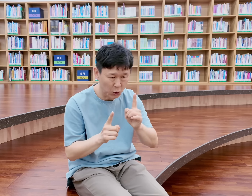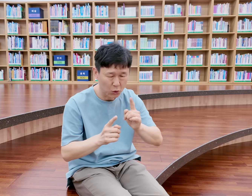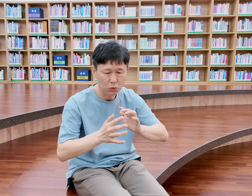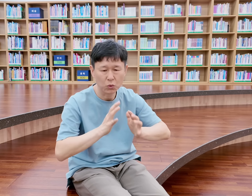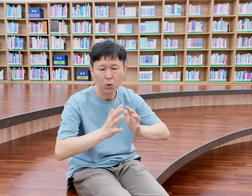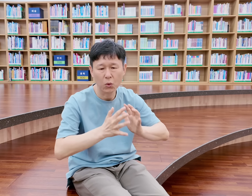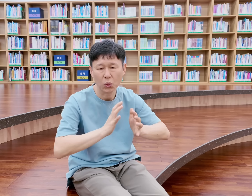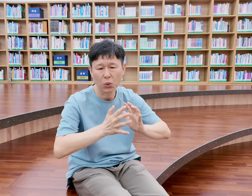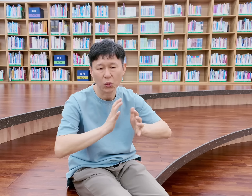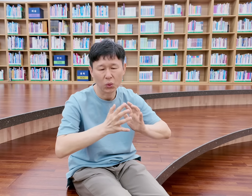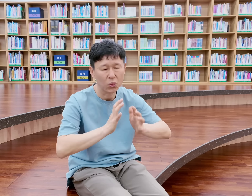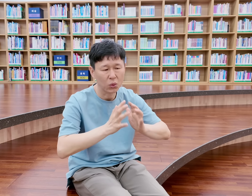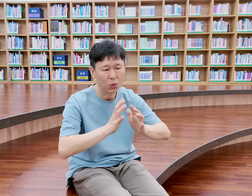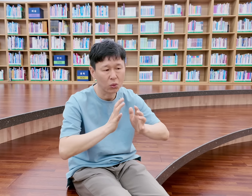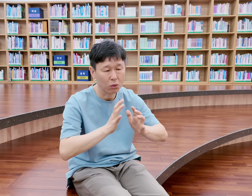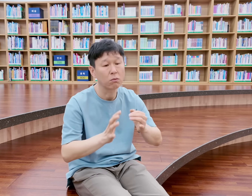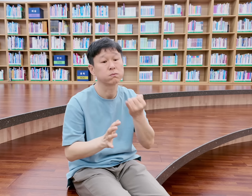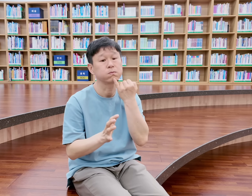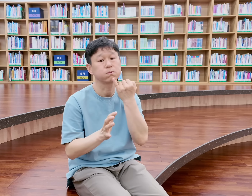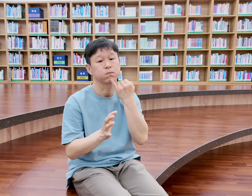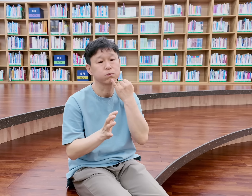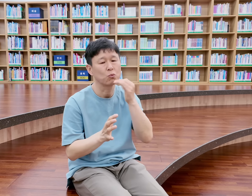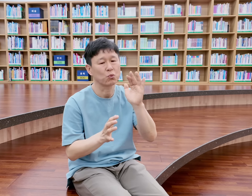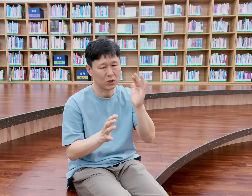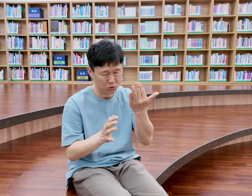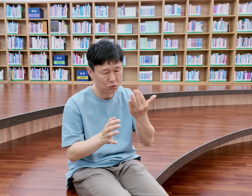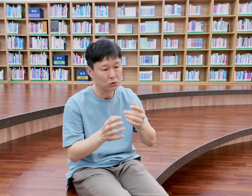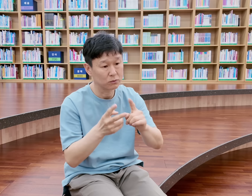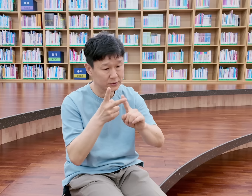the program was conducted in a discussion format instead, and the response was very good.